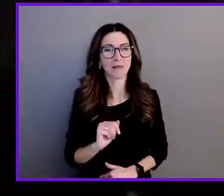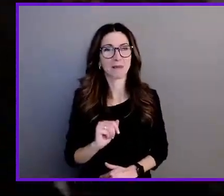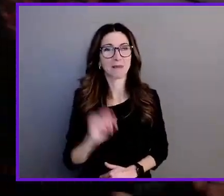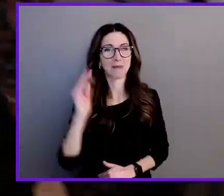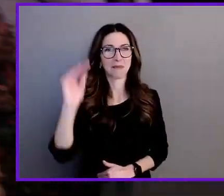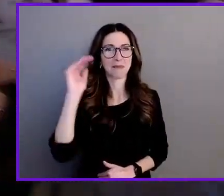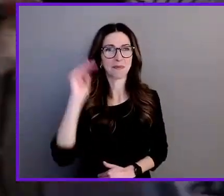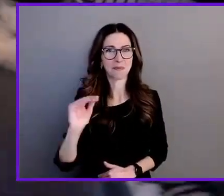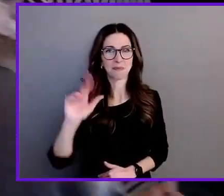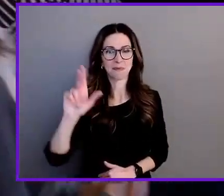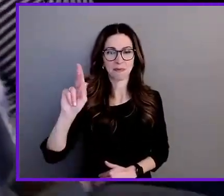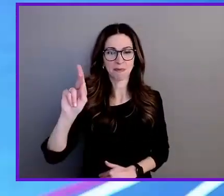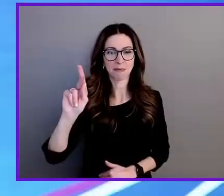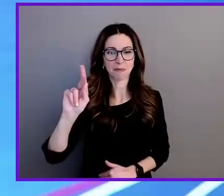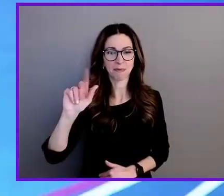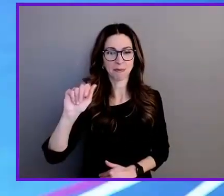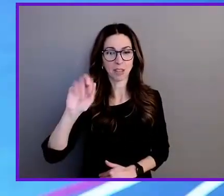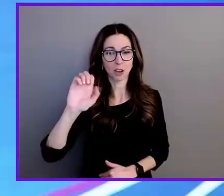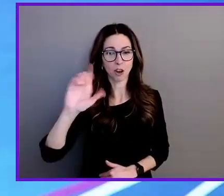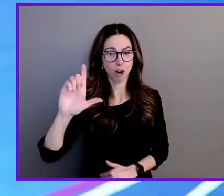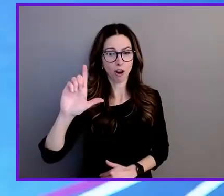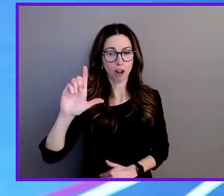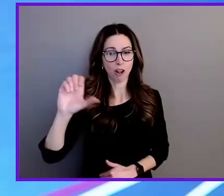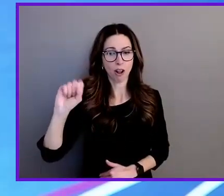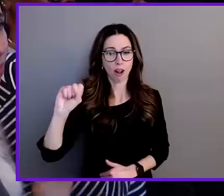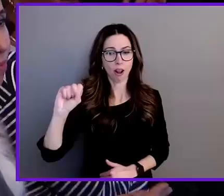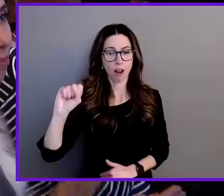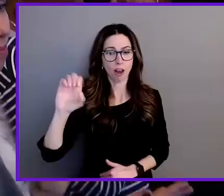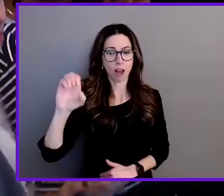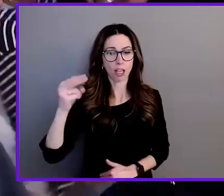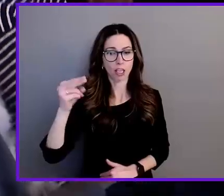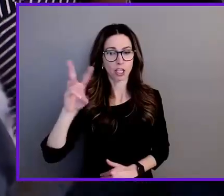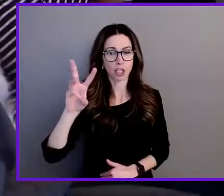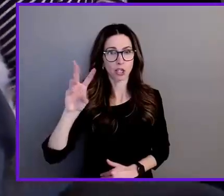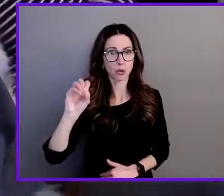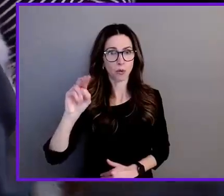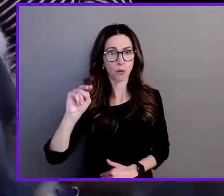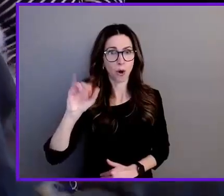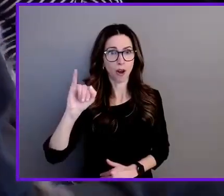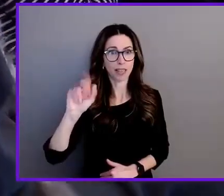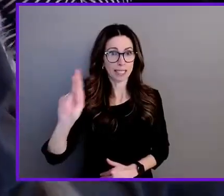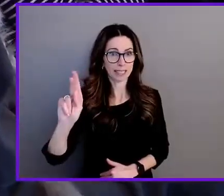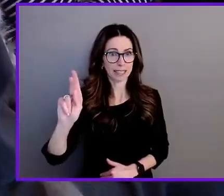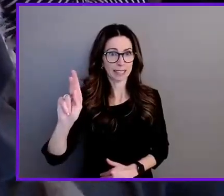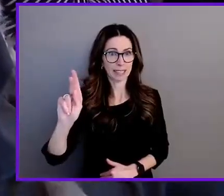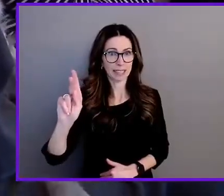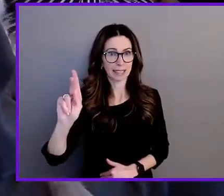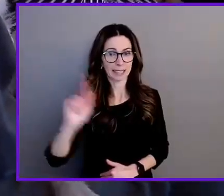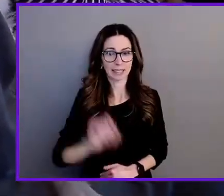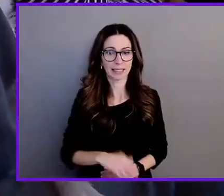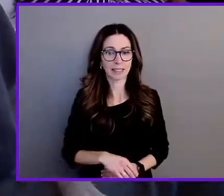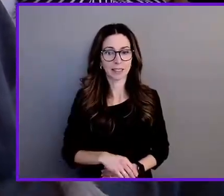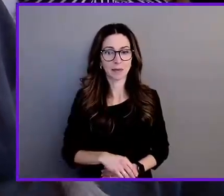Karl Schwonik,